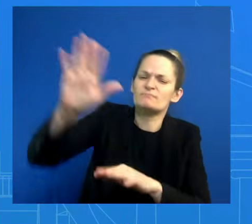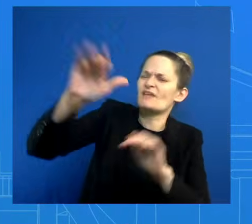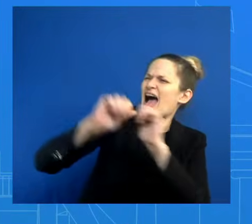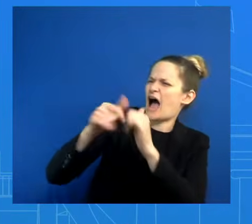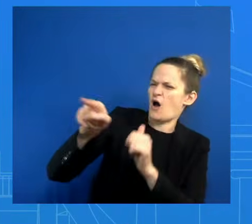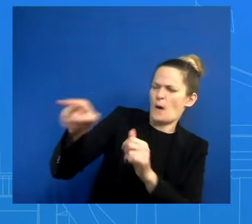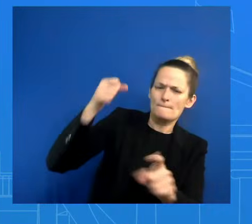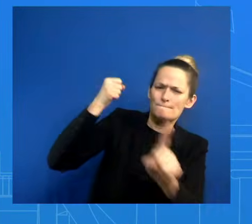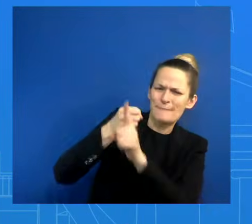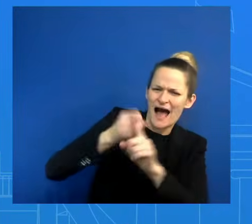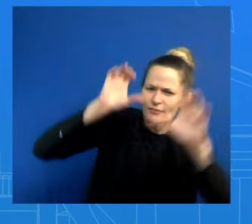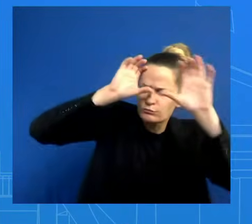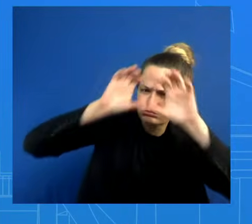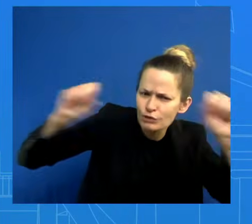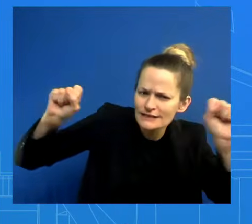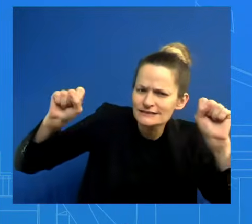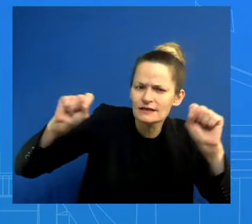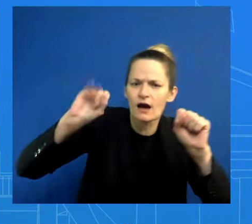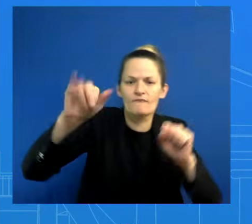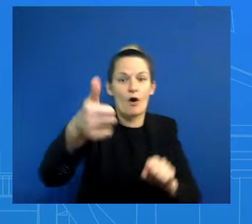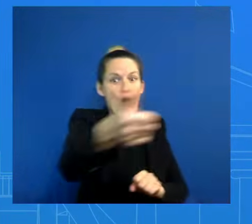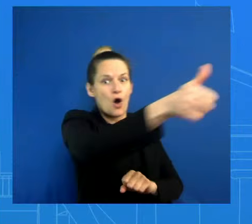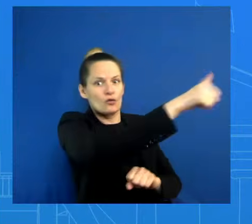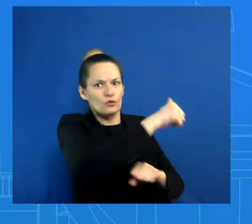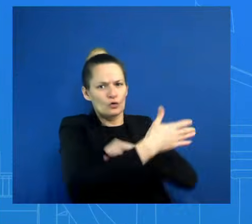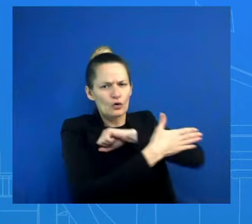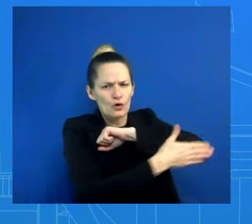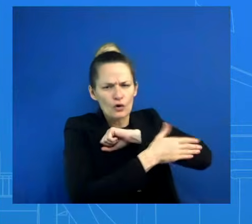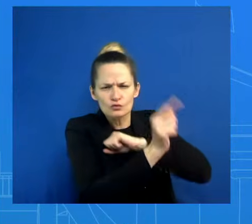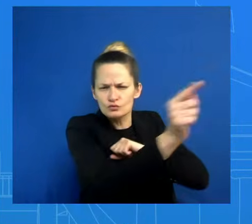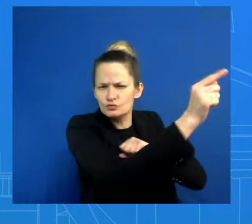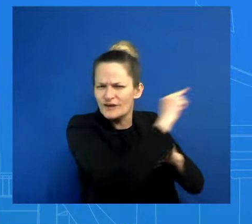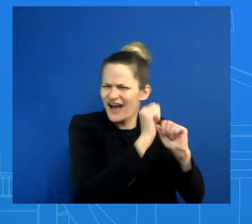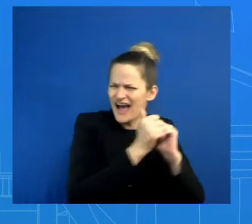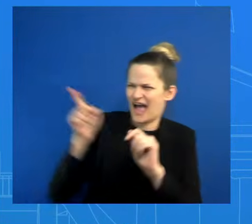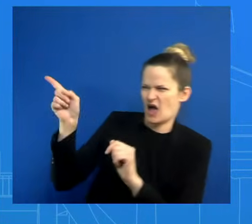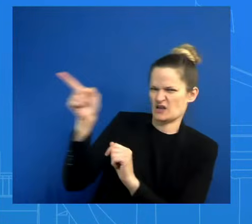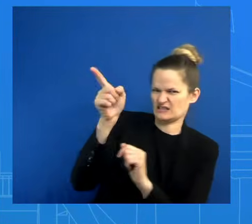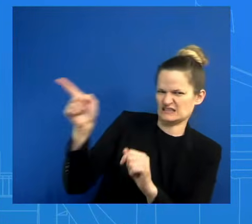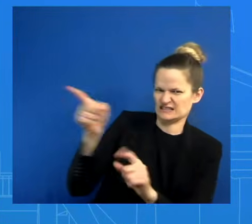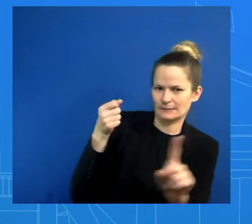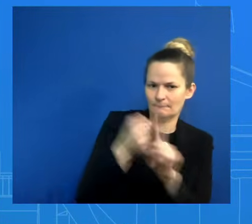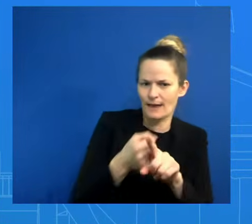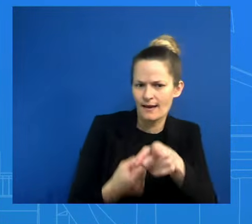That's going to be the focus of the summit. This summit is an opportunity to deepen the many partnerships